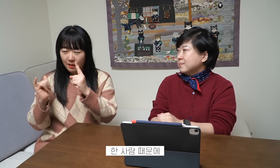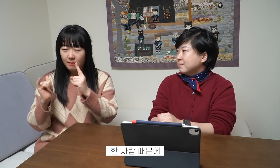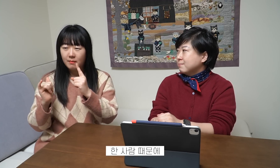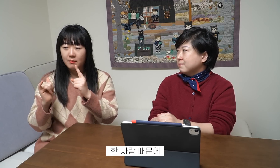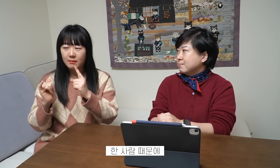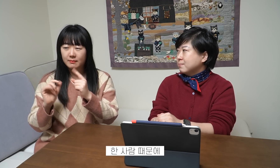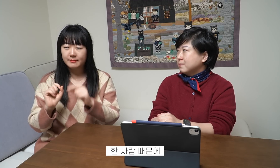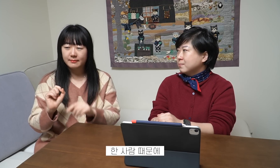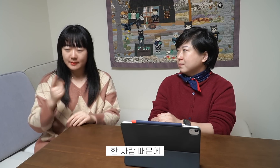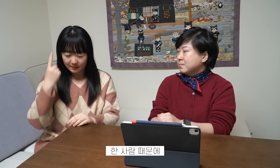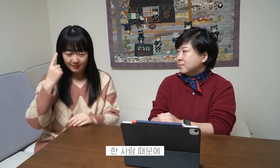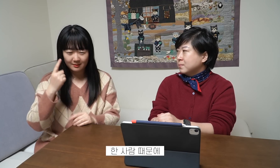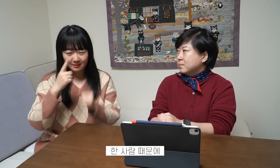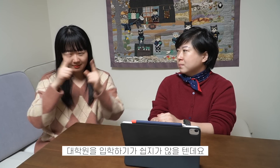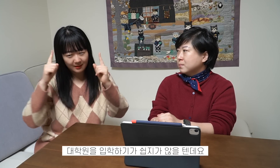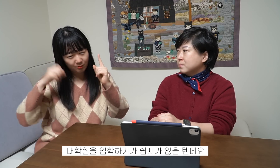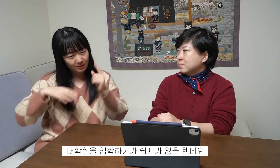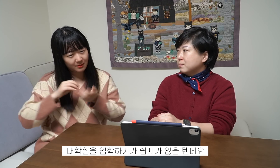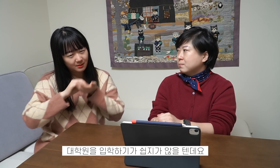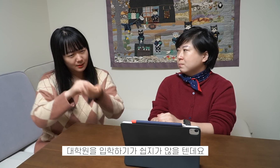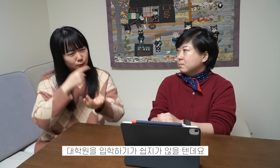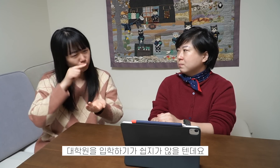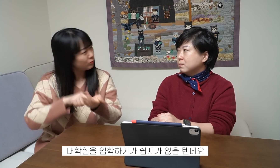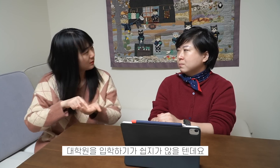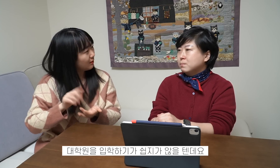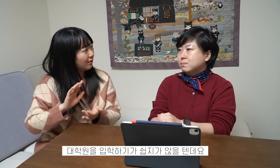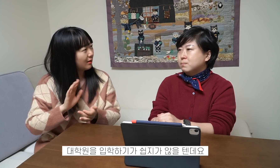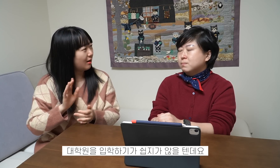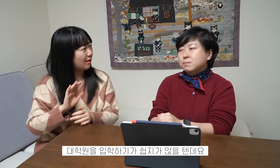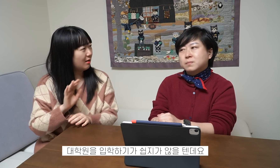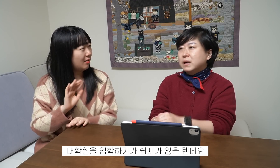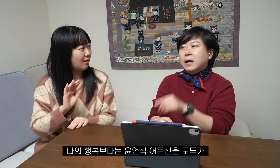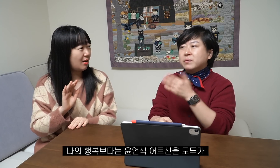It must not be easy to enter graduate school because of one person.